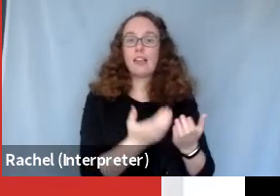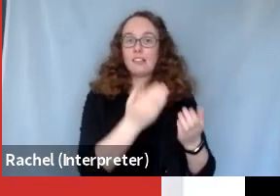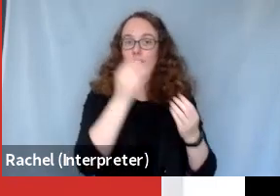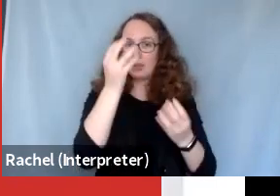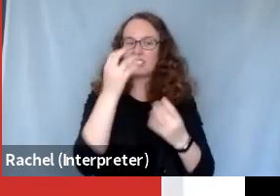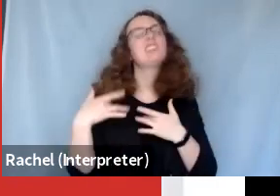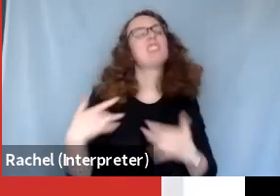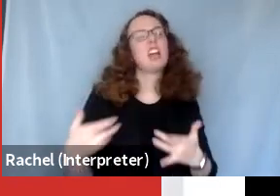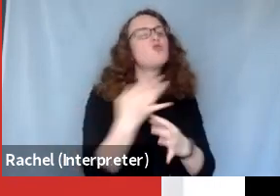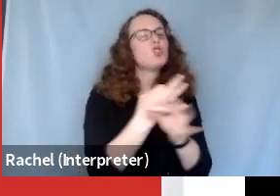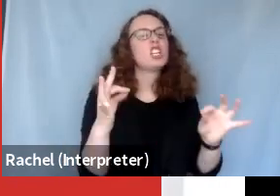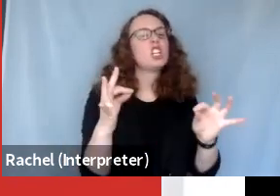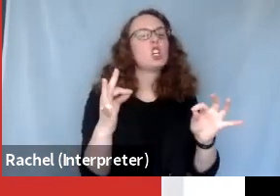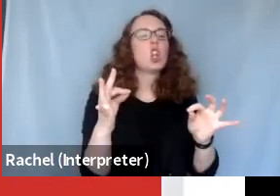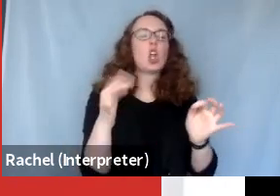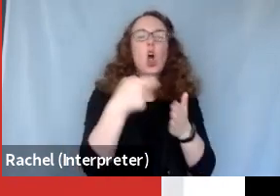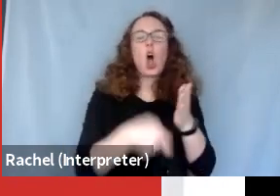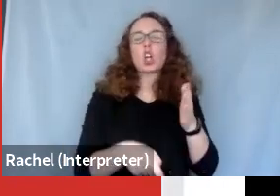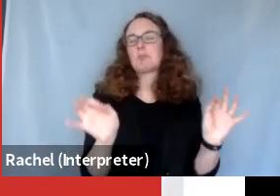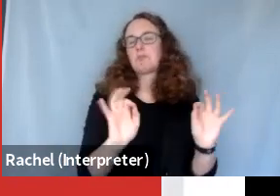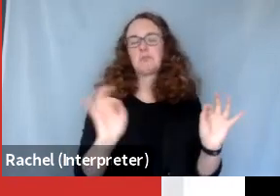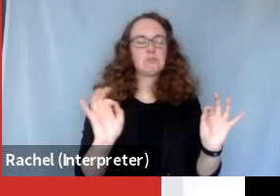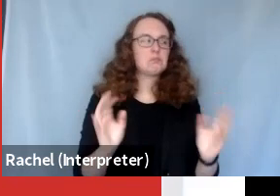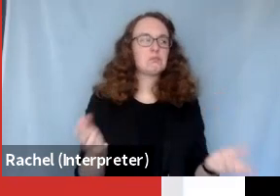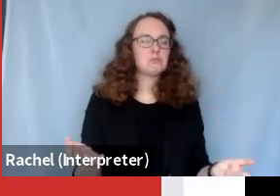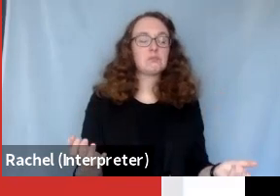just at a minimal cost. Sometimes the instructors will partner